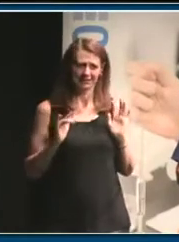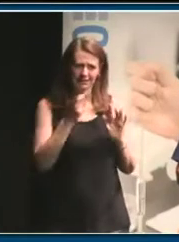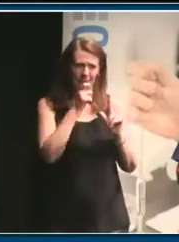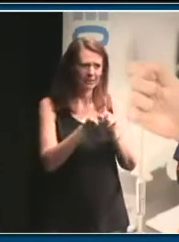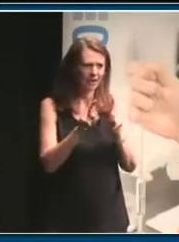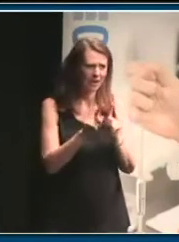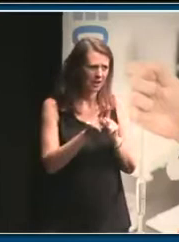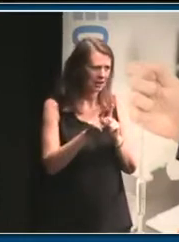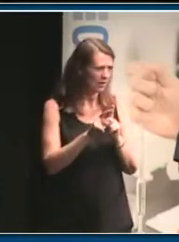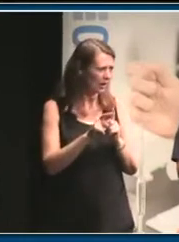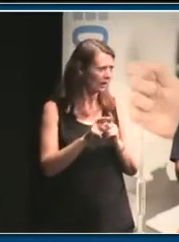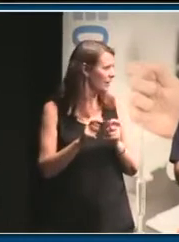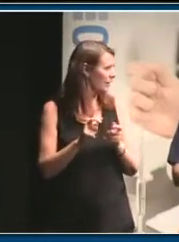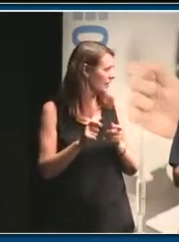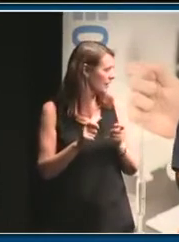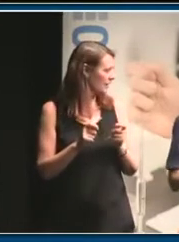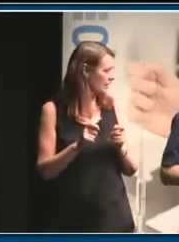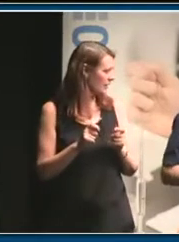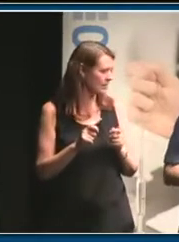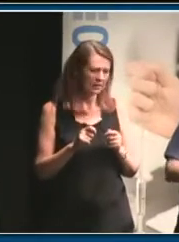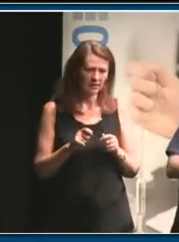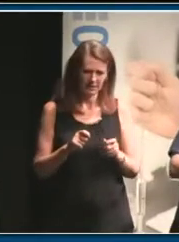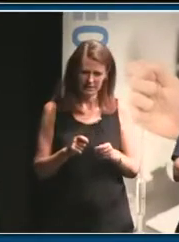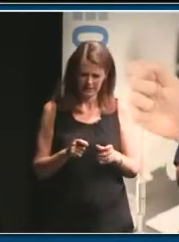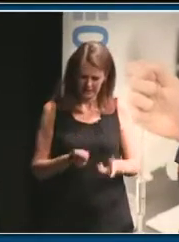you know a game where the little guy comes up and you hit it with a hammer and another little